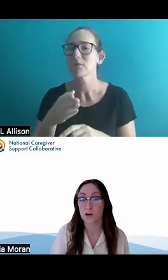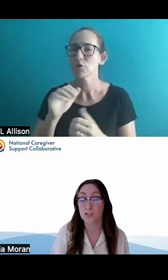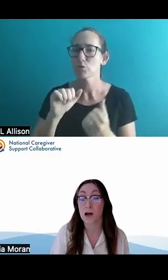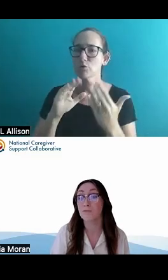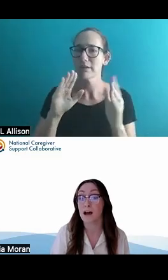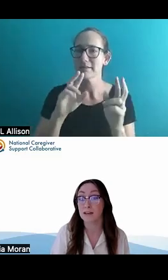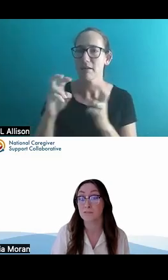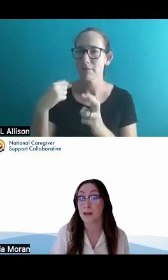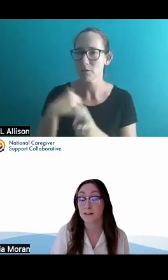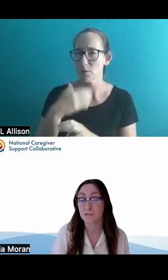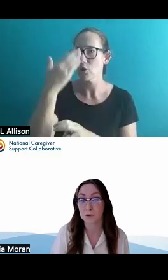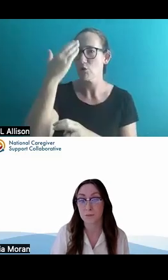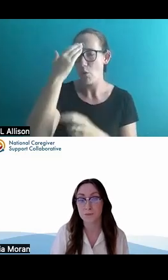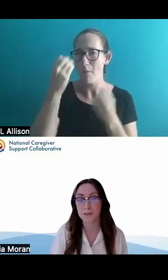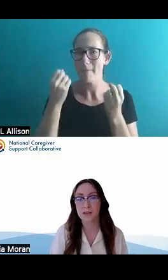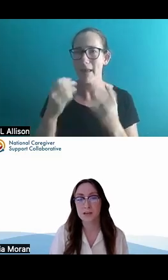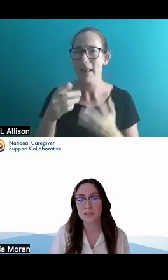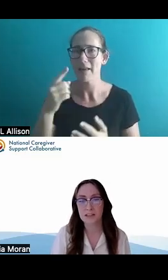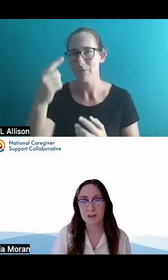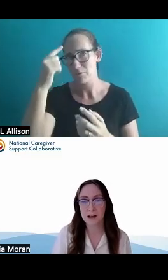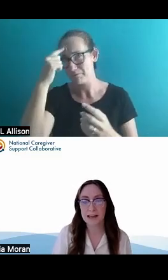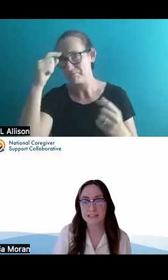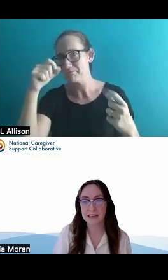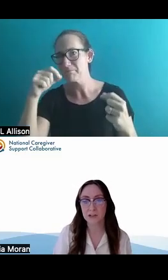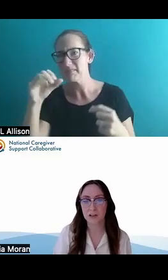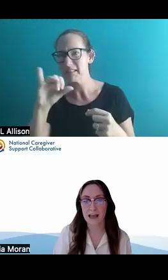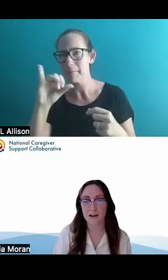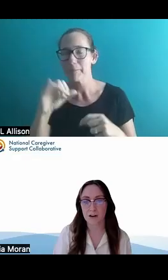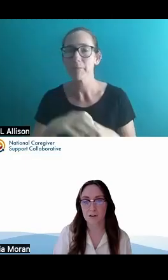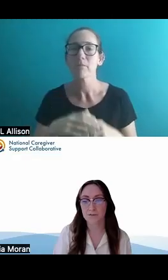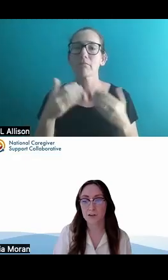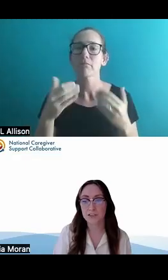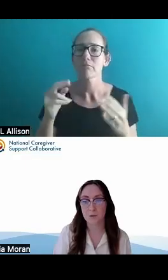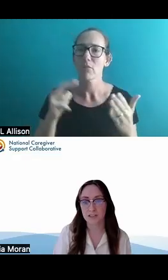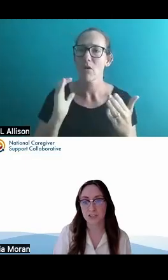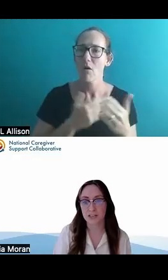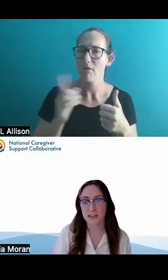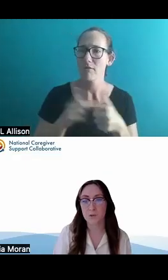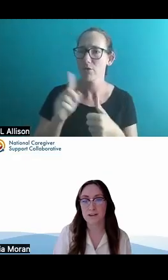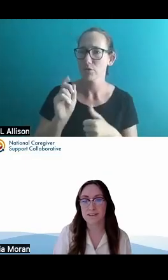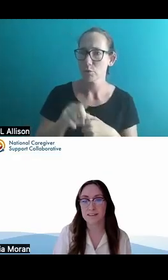are top of mind for many of you. So let's go ahead and take a look at our first question which is: